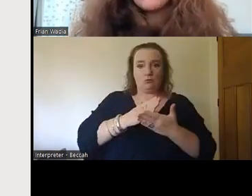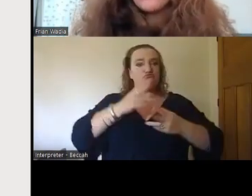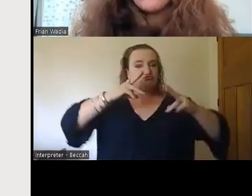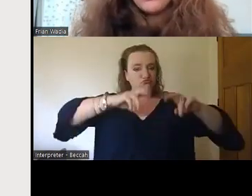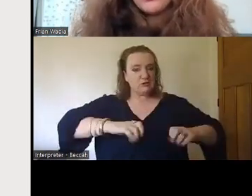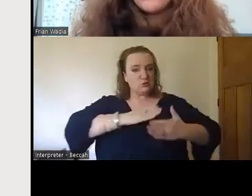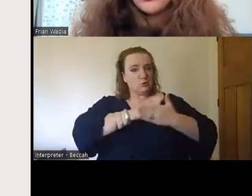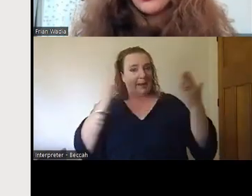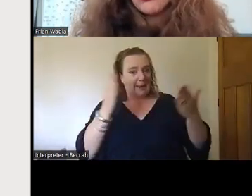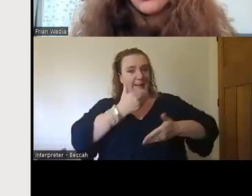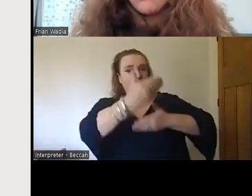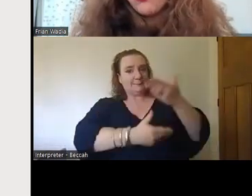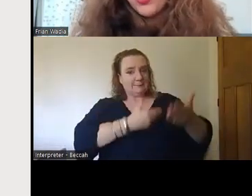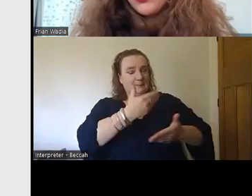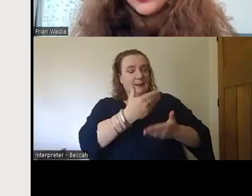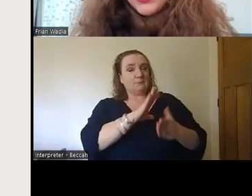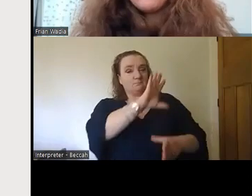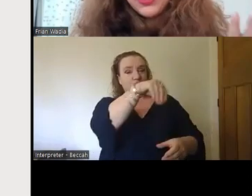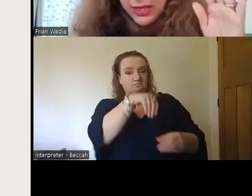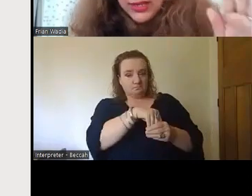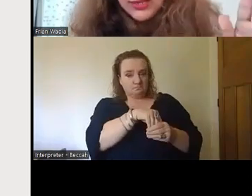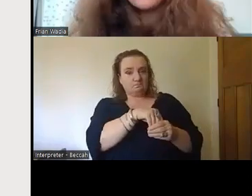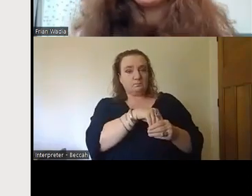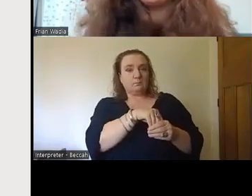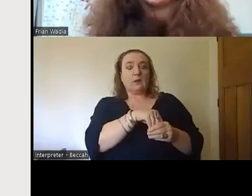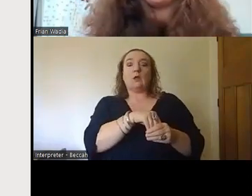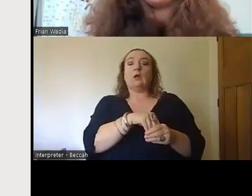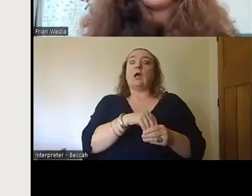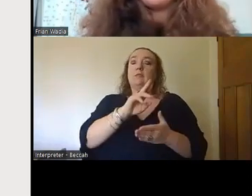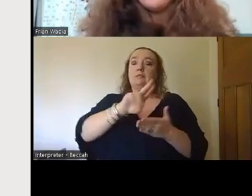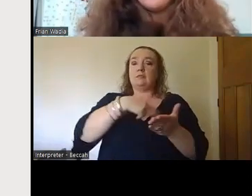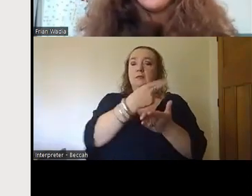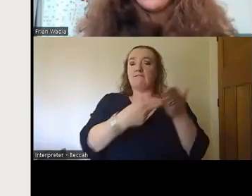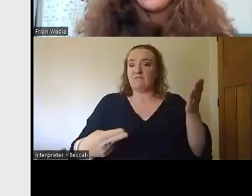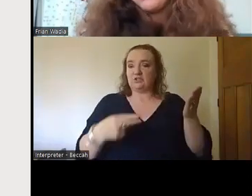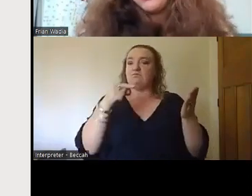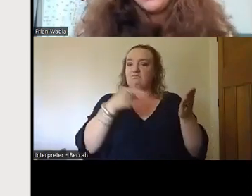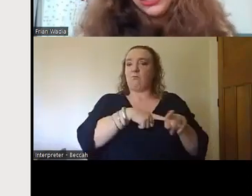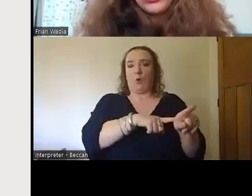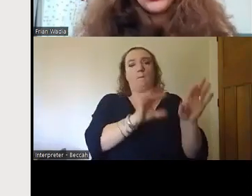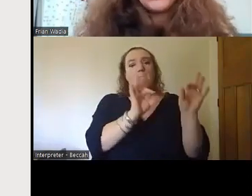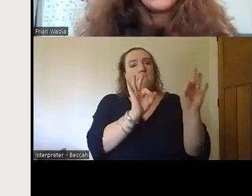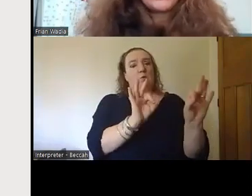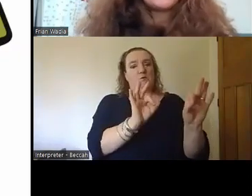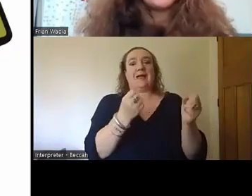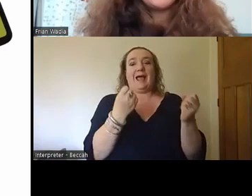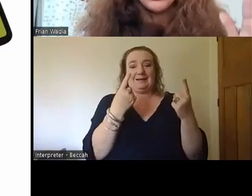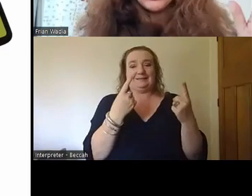and according to me, General Comment 4 by UNCRPD is the gold standard for understanding inclusion and education.